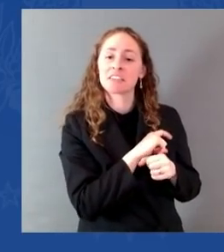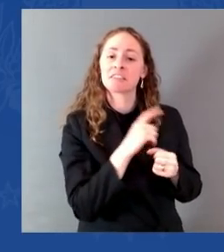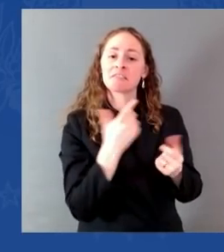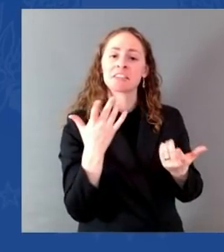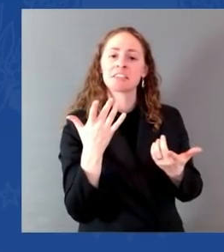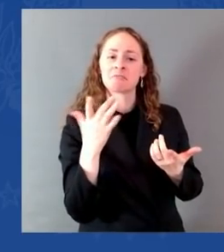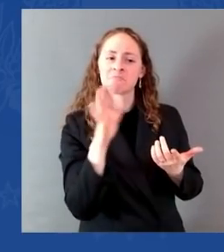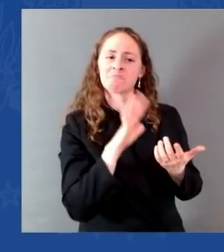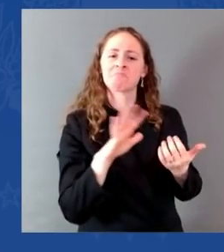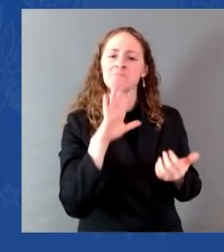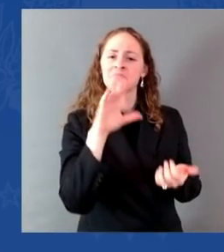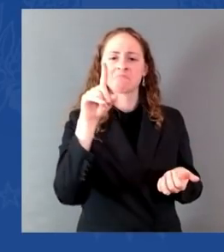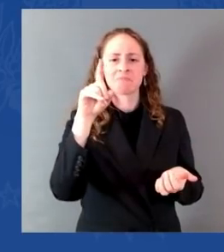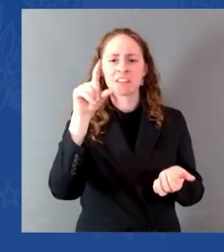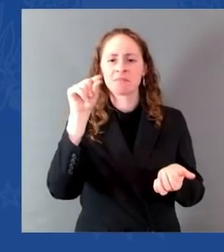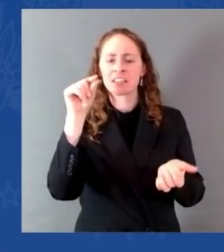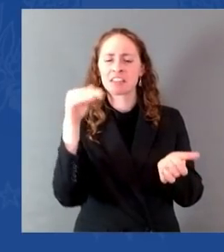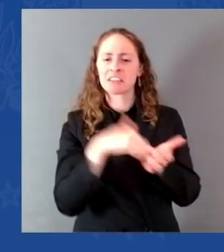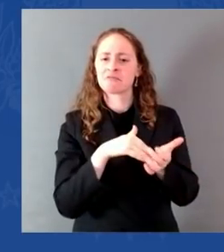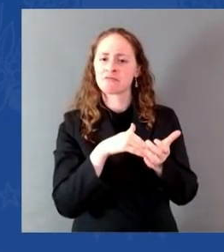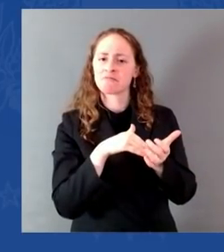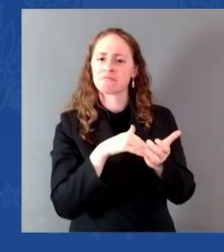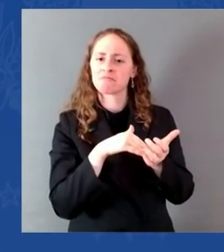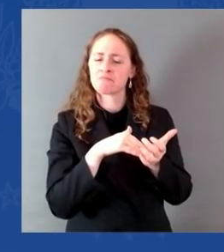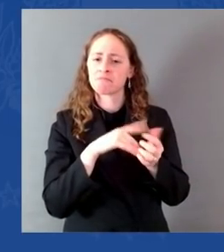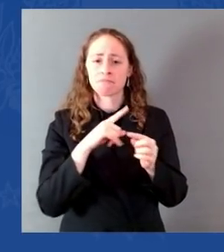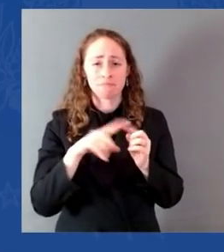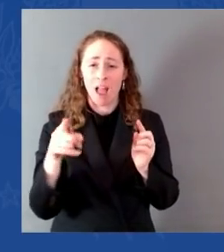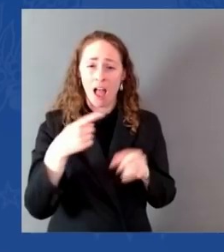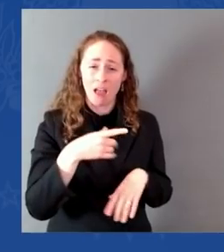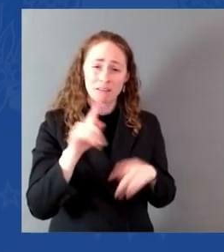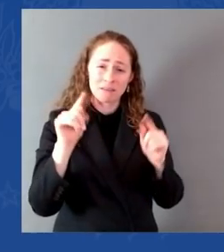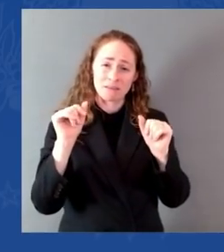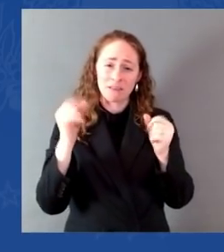I mean, a billion dollars. For real. How can that be fair?